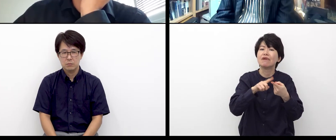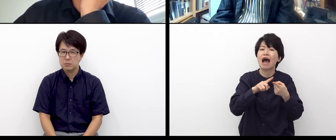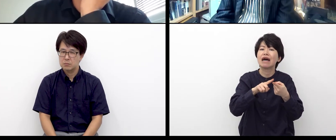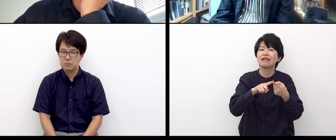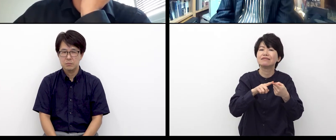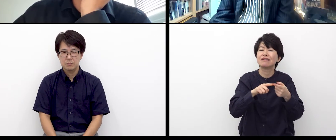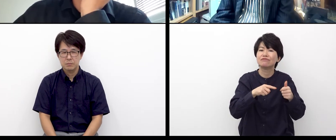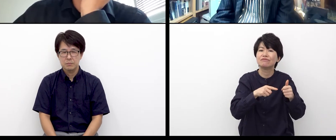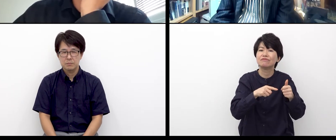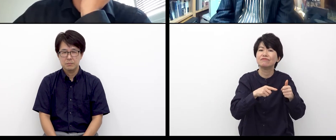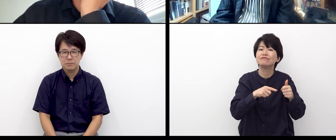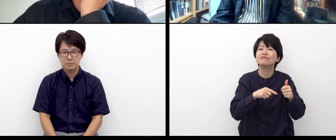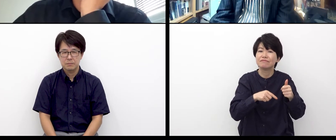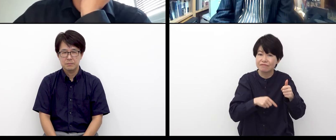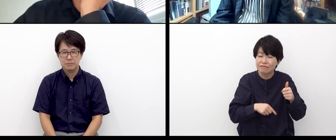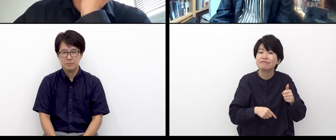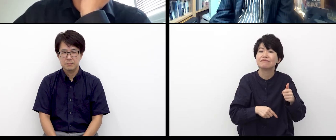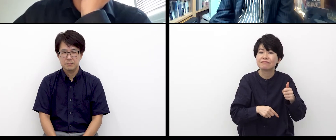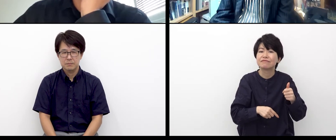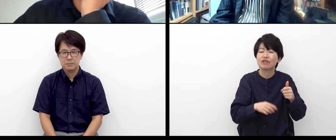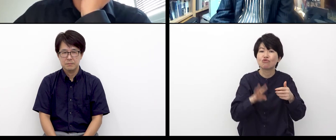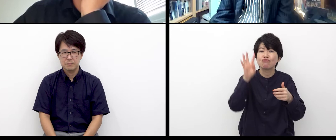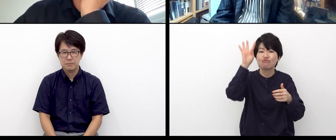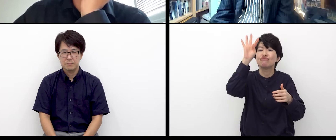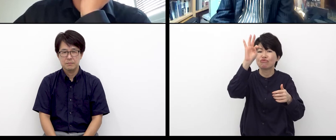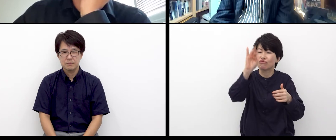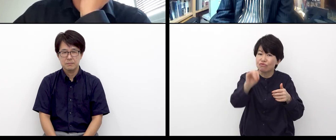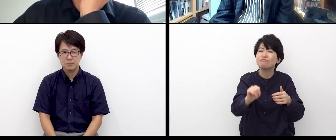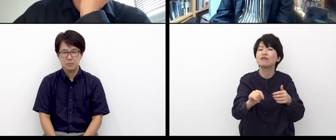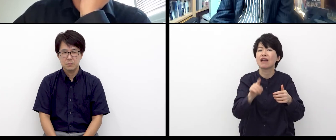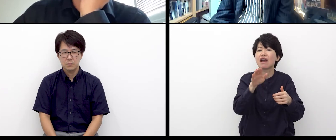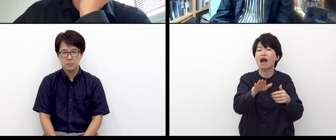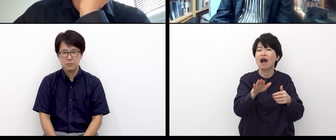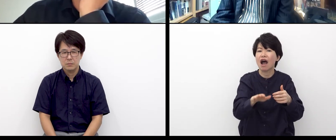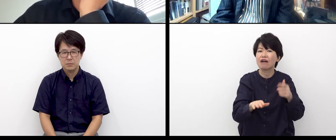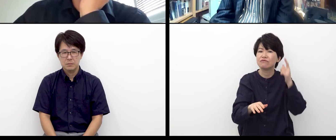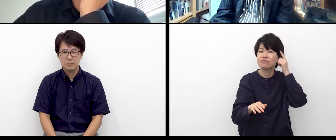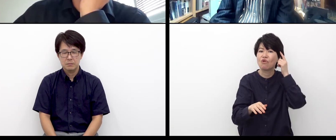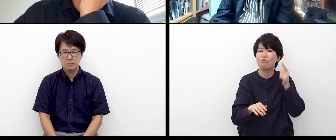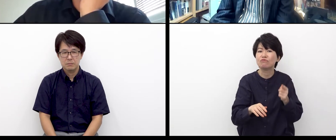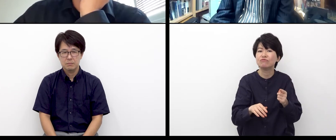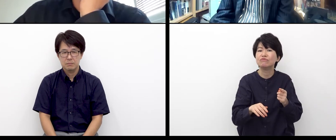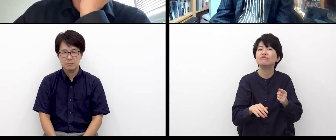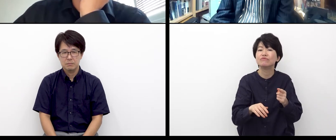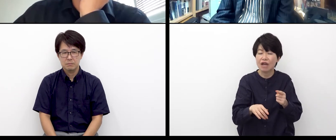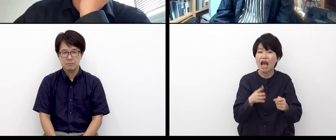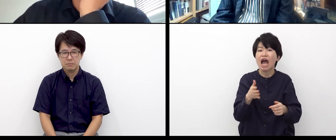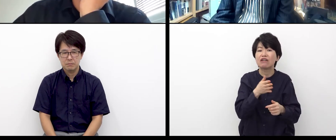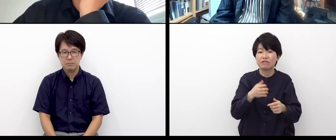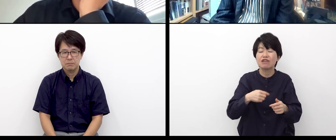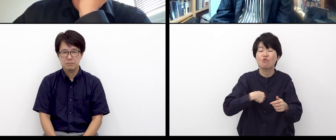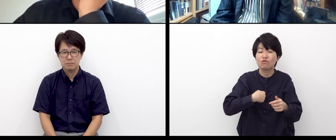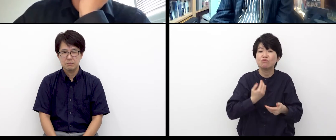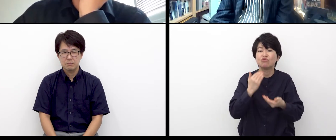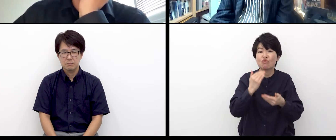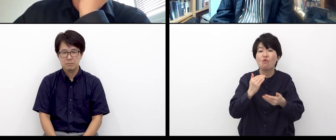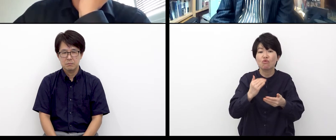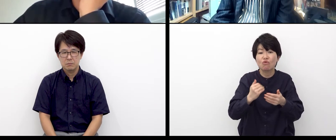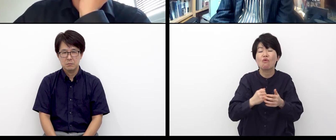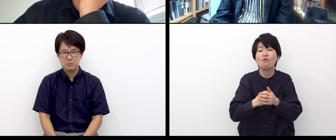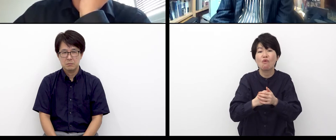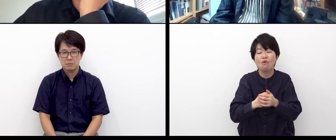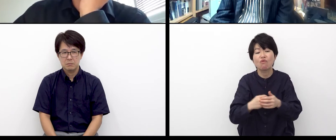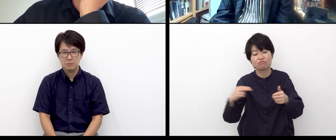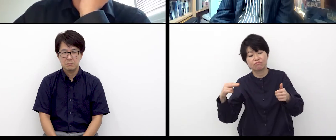or that they trivialize themselves too much. They look at themselves objectively to some extent, and they think so.